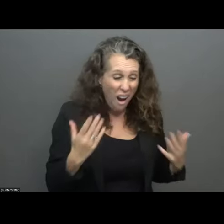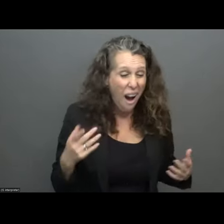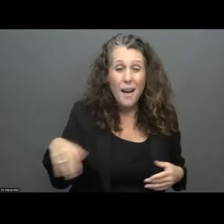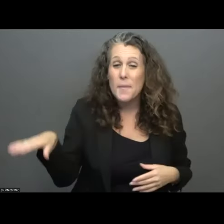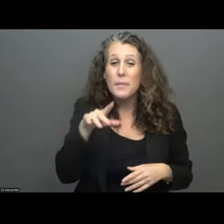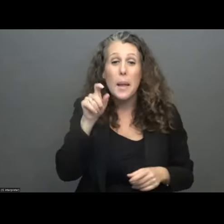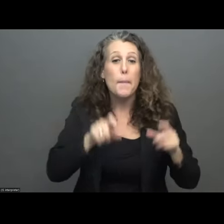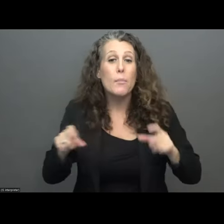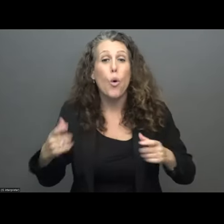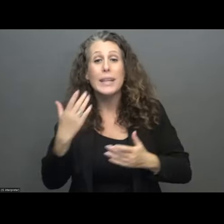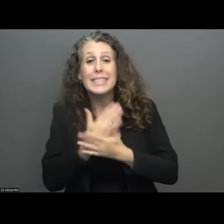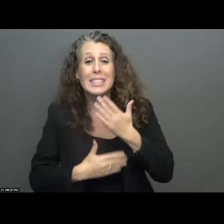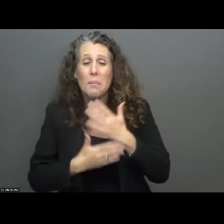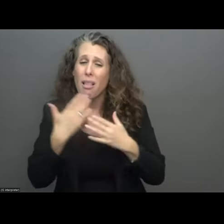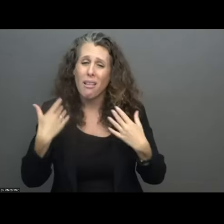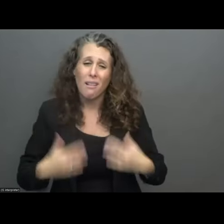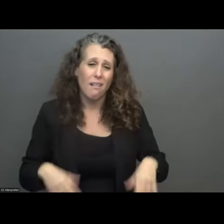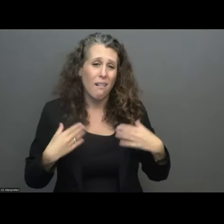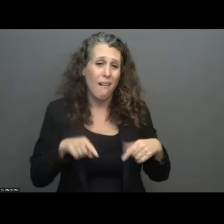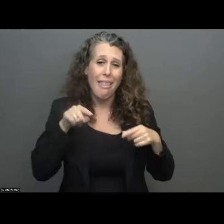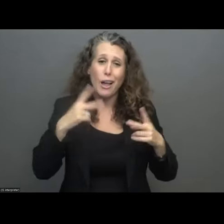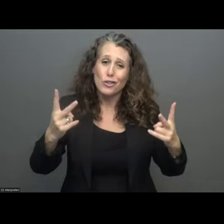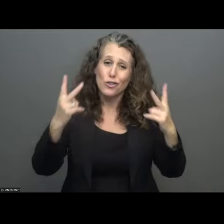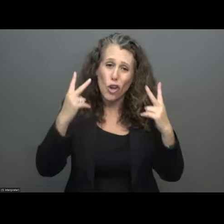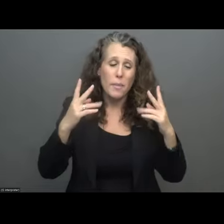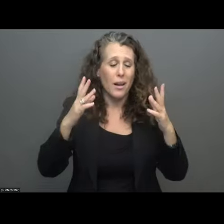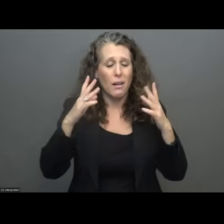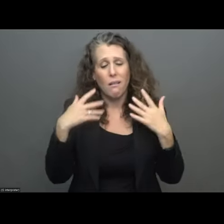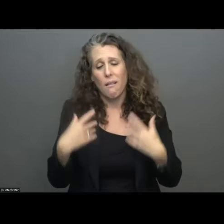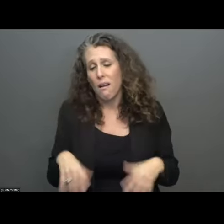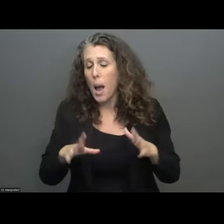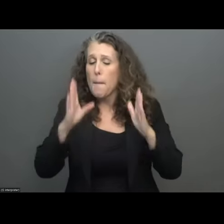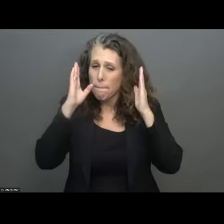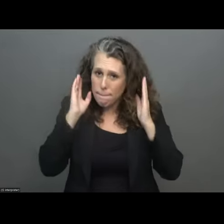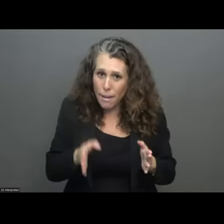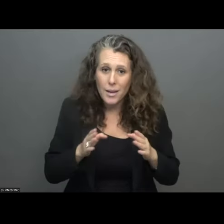shots, the possibility is shifted the visibility pocket. 663 me.